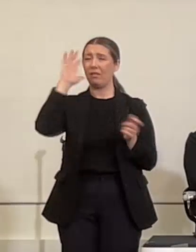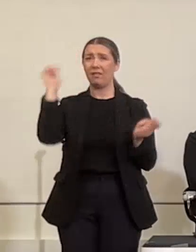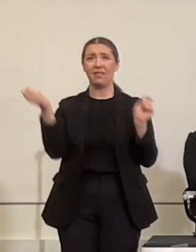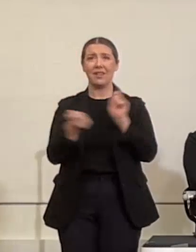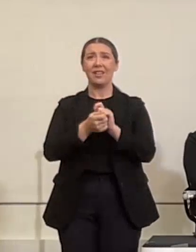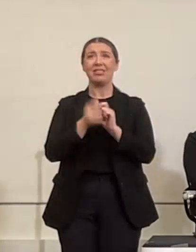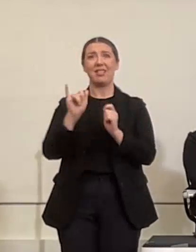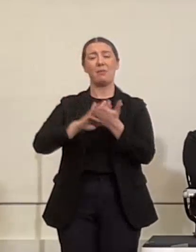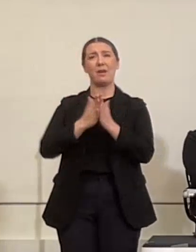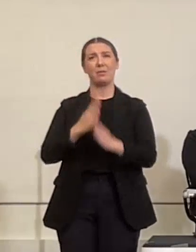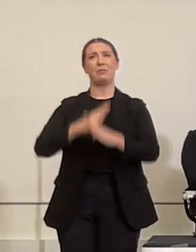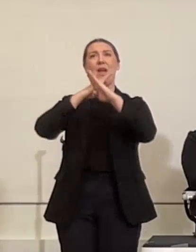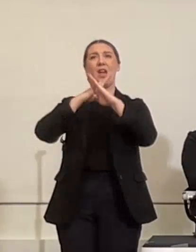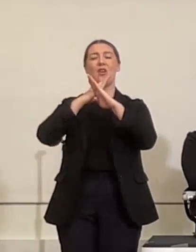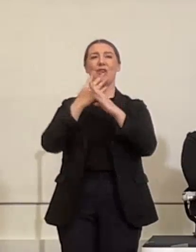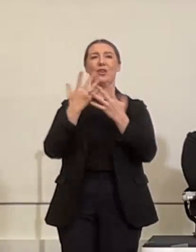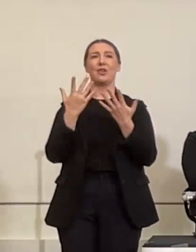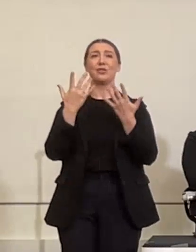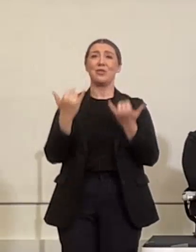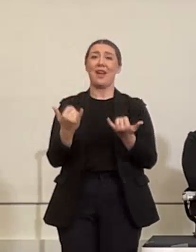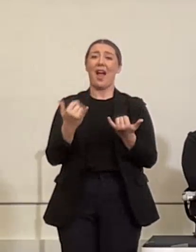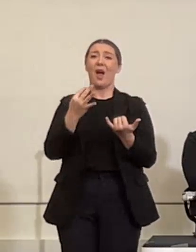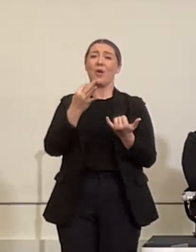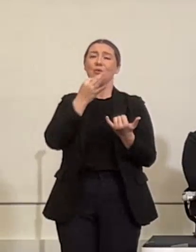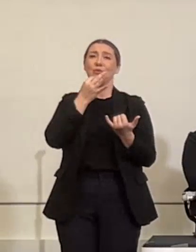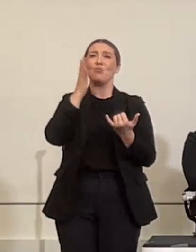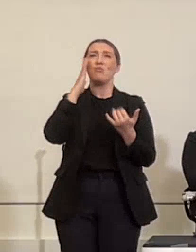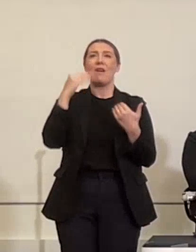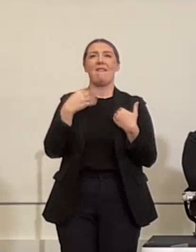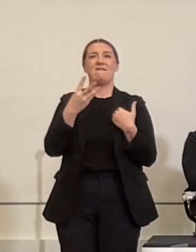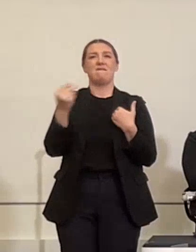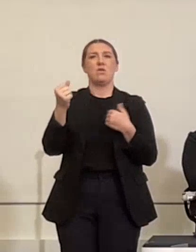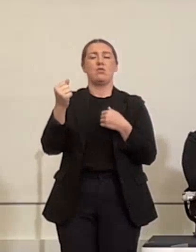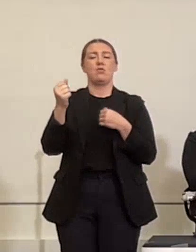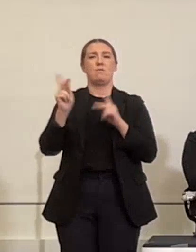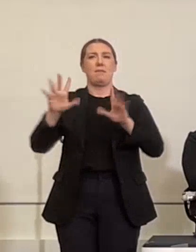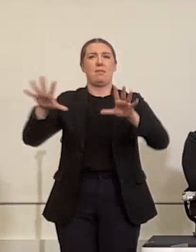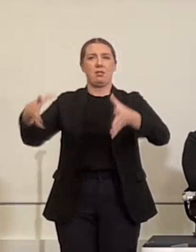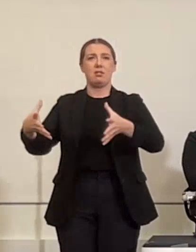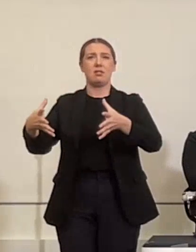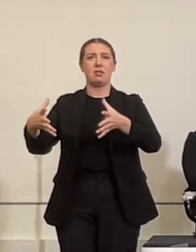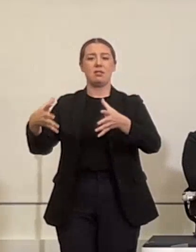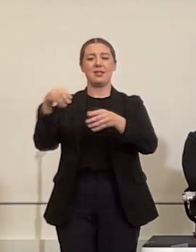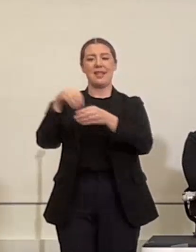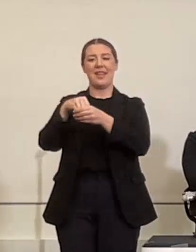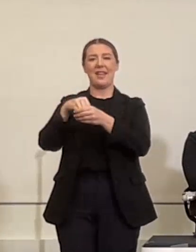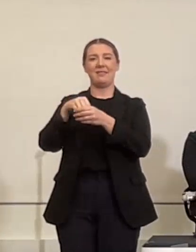So now we've a few years out, we're going to have a a group of people that are in that in that role.